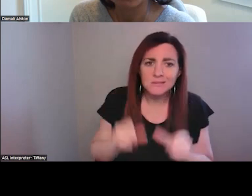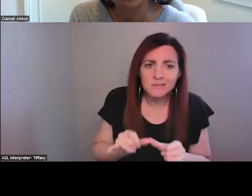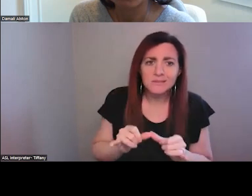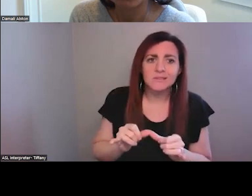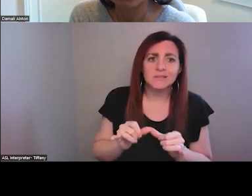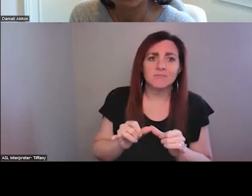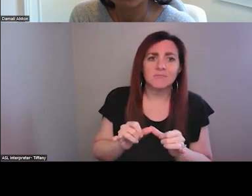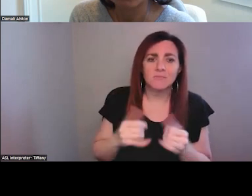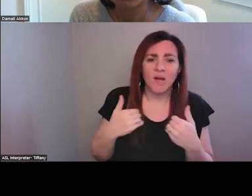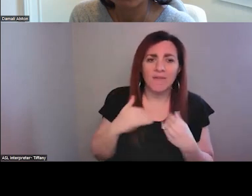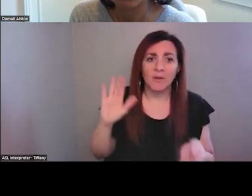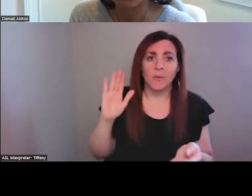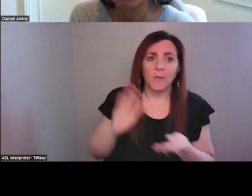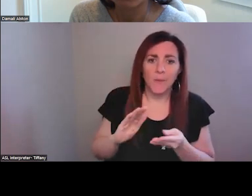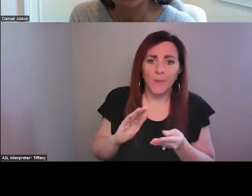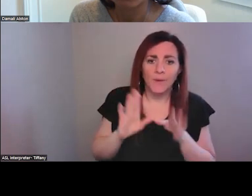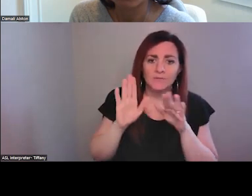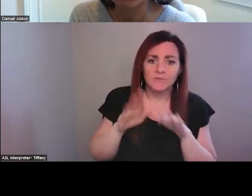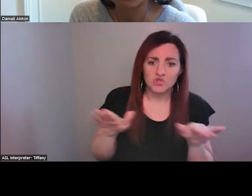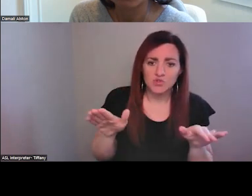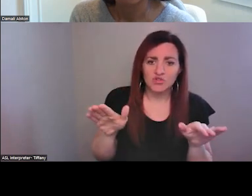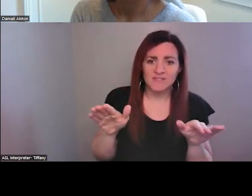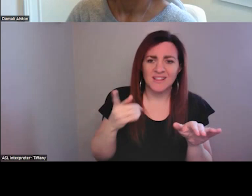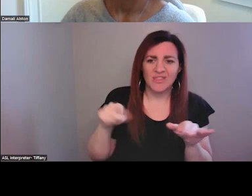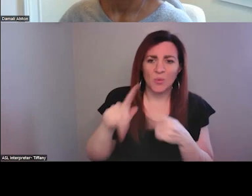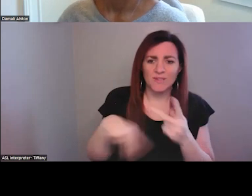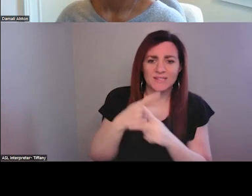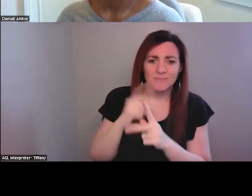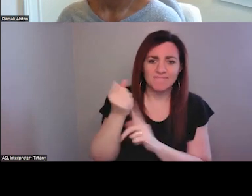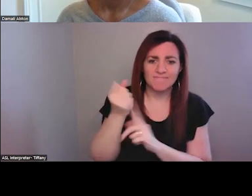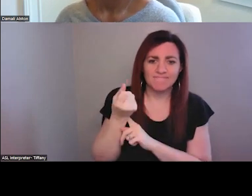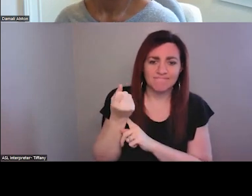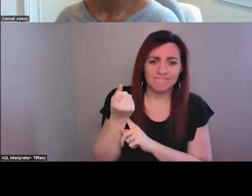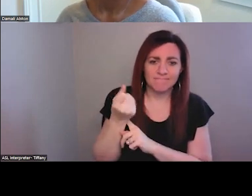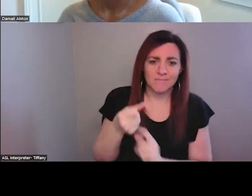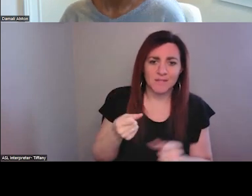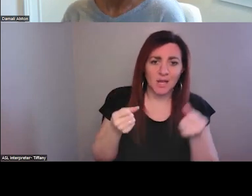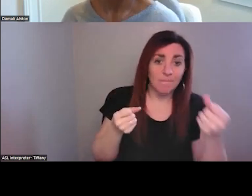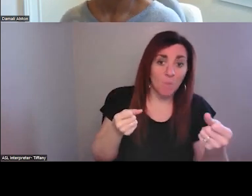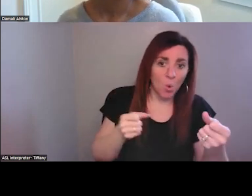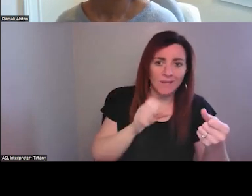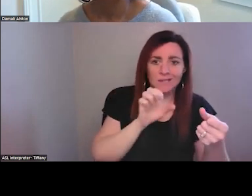FEWER KIDS IN THOSE KINDS OF SETTINGS IN BOARDING. OFFICES